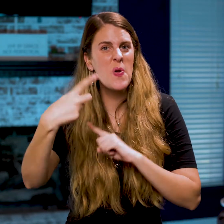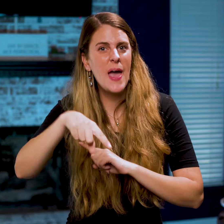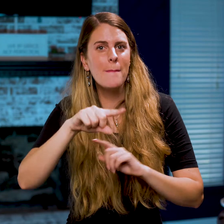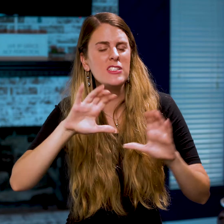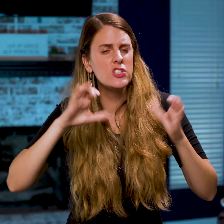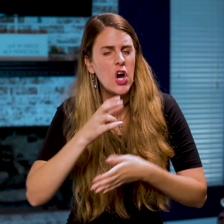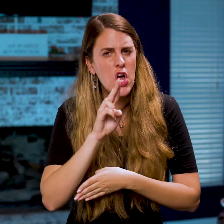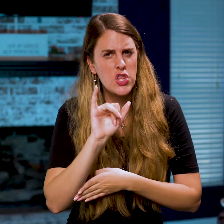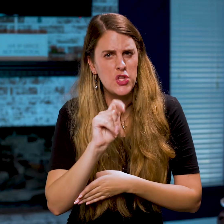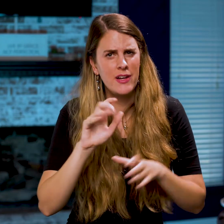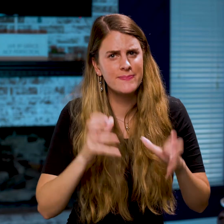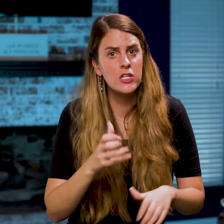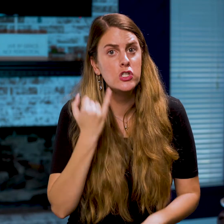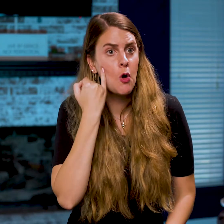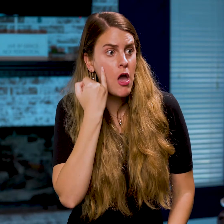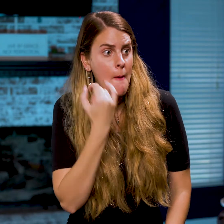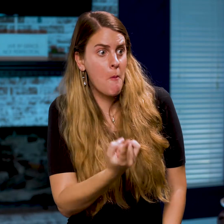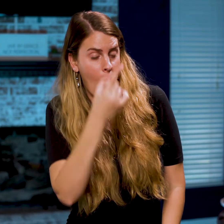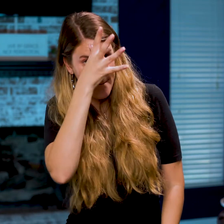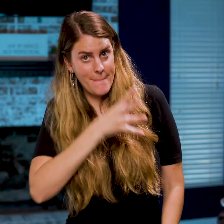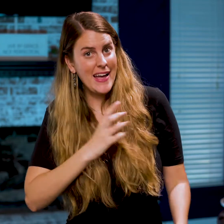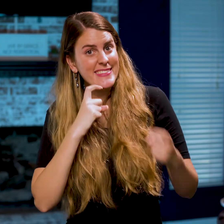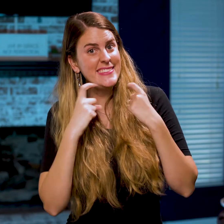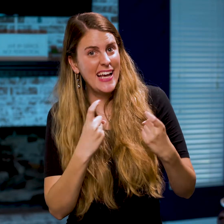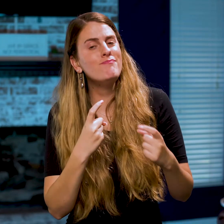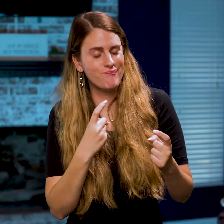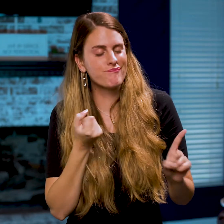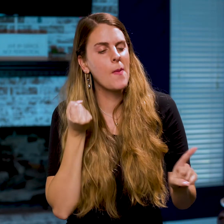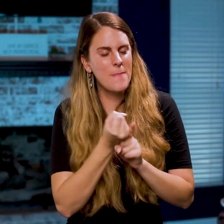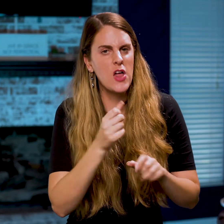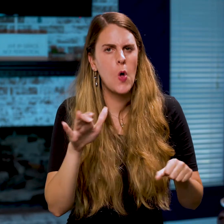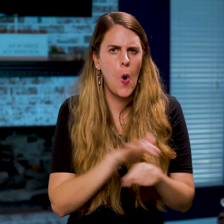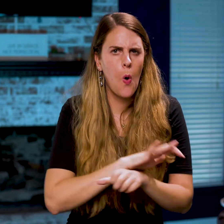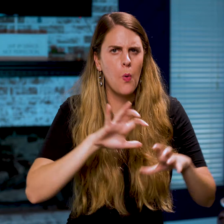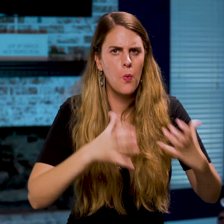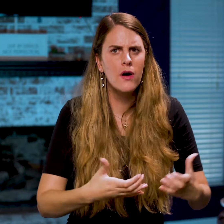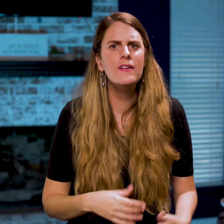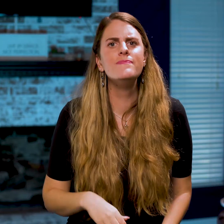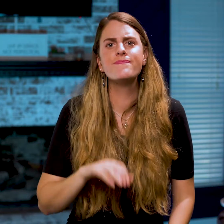He views them as a unit, so one man’s sin impacts the whole.